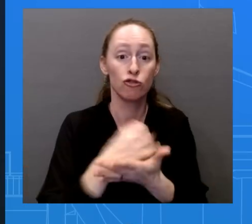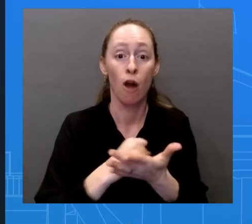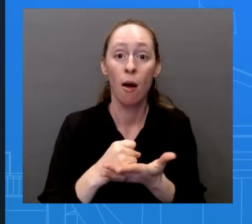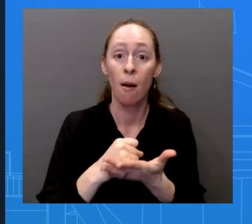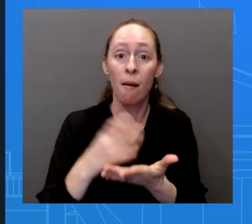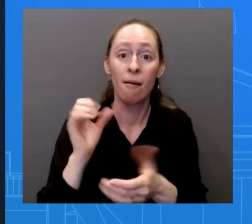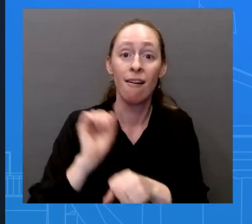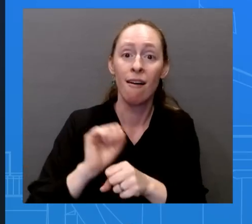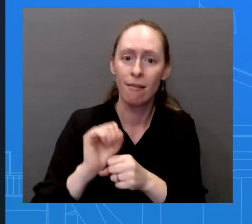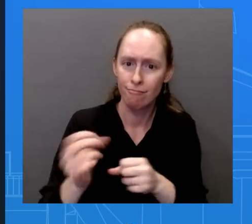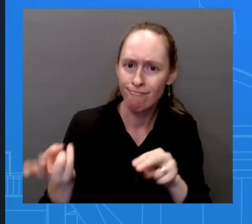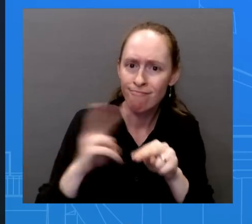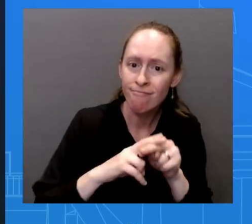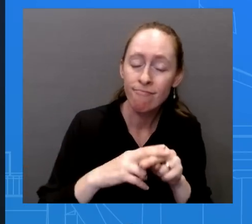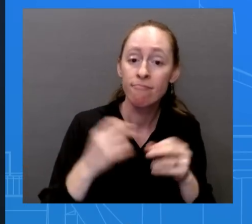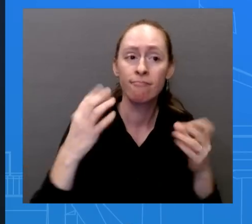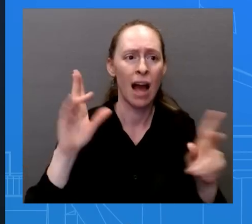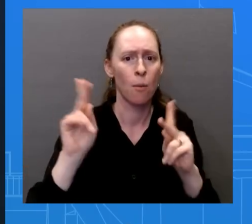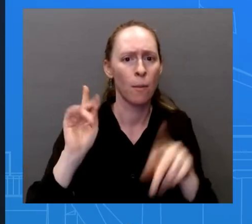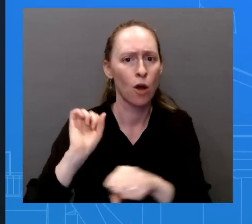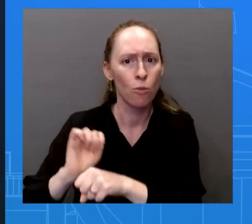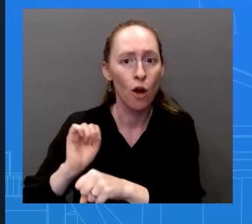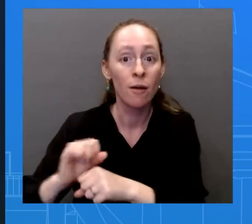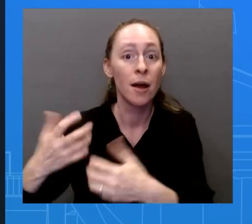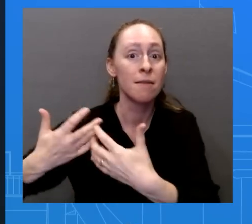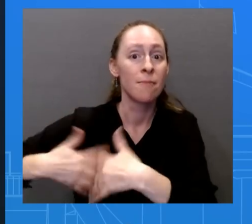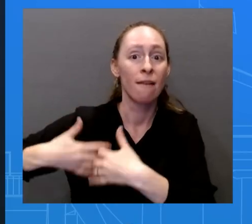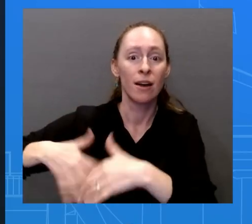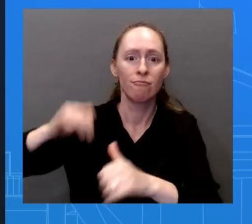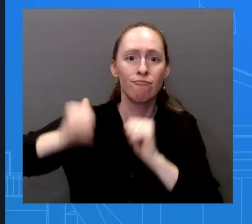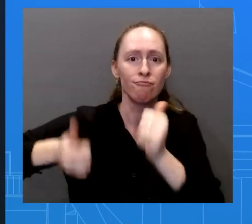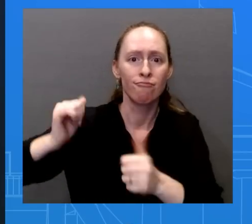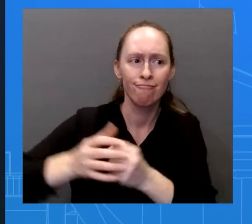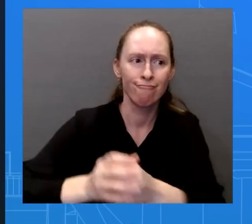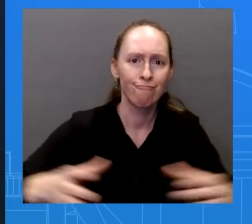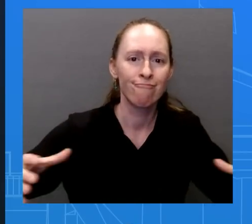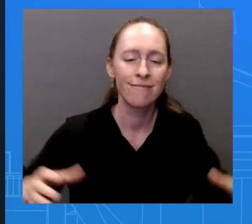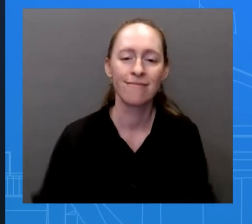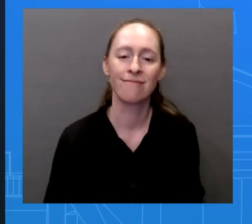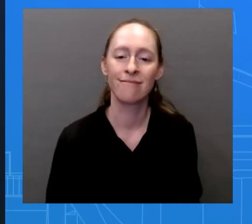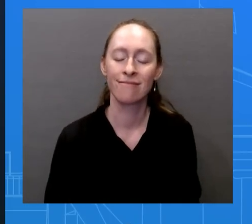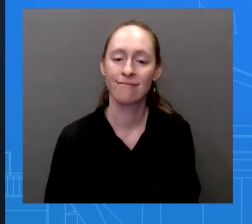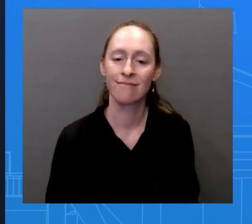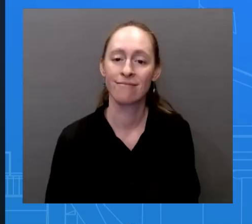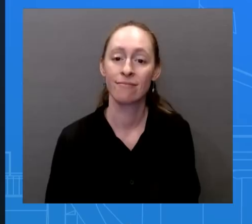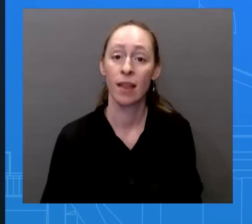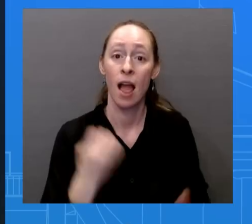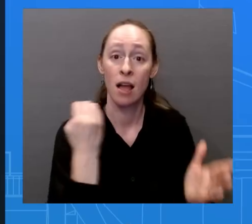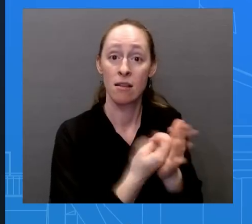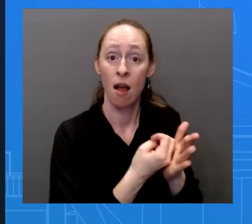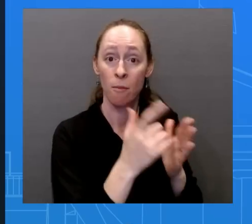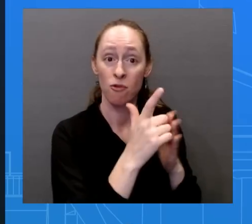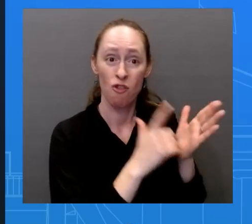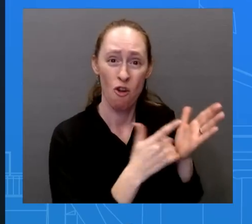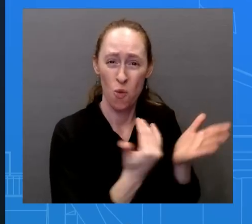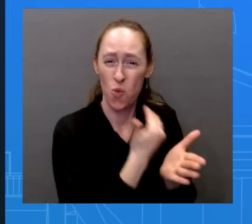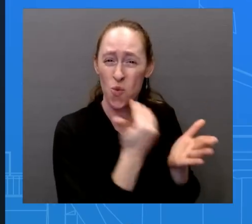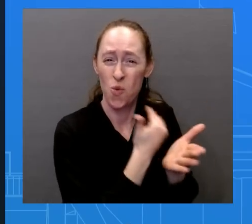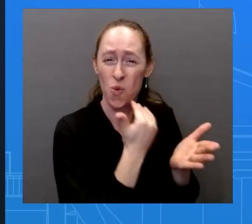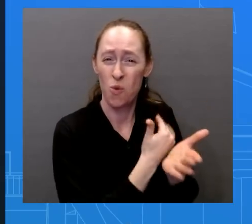And the economic legislation signed, again, by this President -- when we think about the Inflation Reduction Act, when we think about CHIPS -- CHIPS Act --